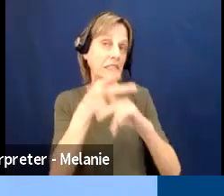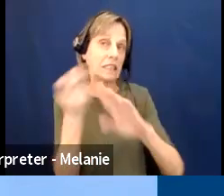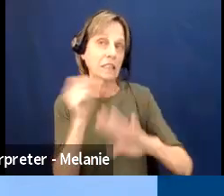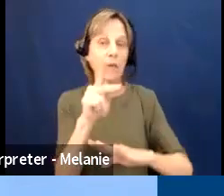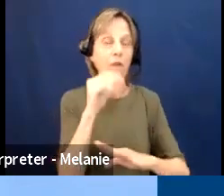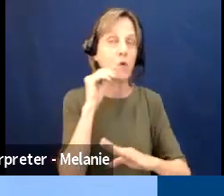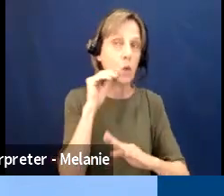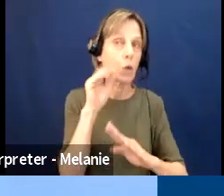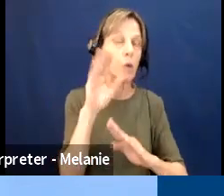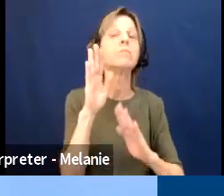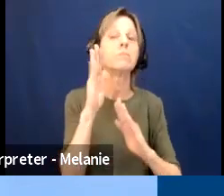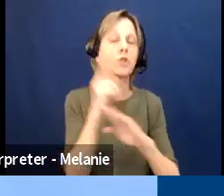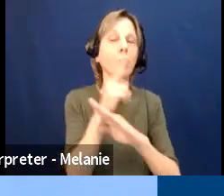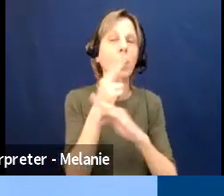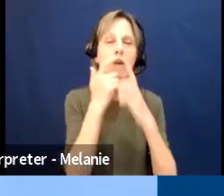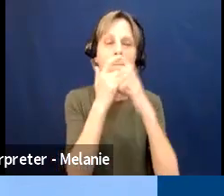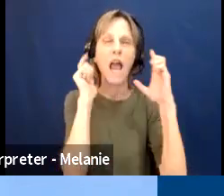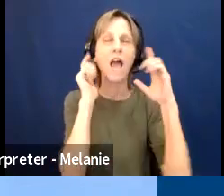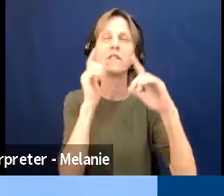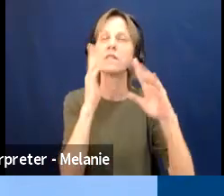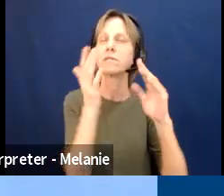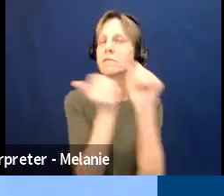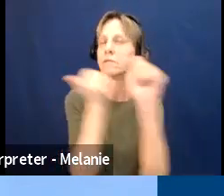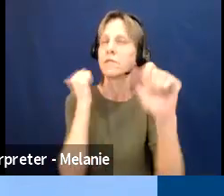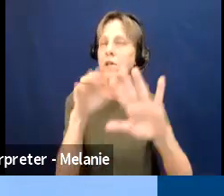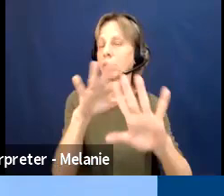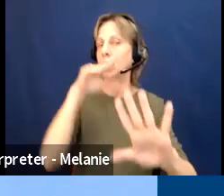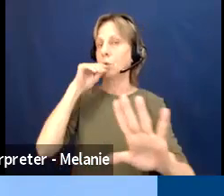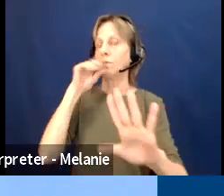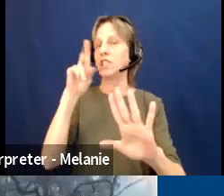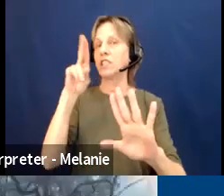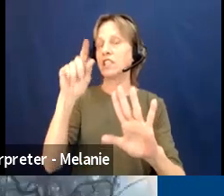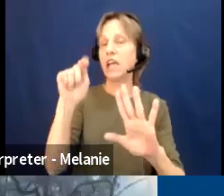to avoid inhaling dust particles if anything is still smoldering anything that was in the house